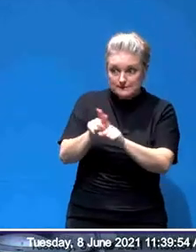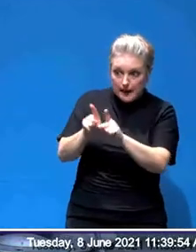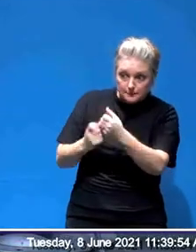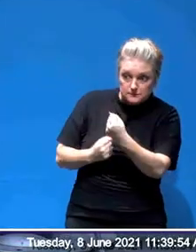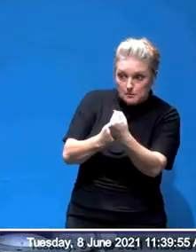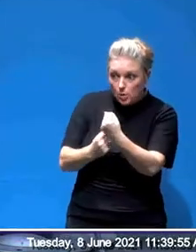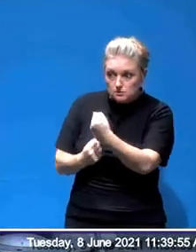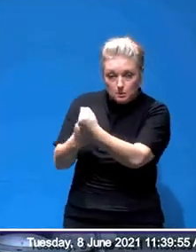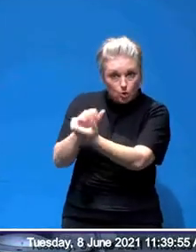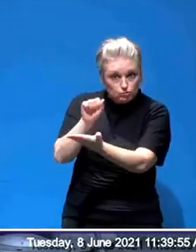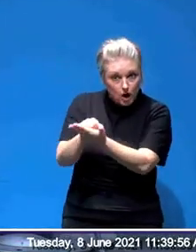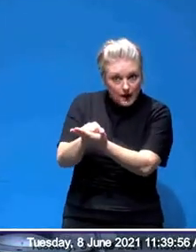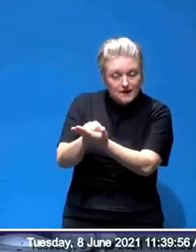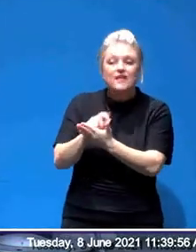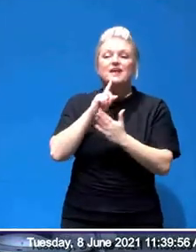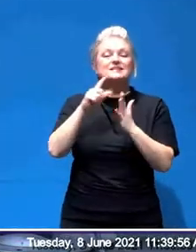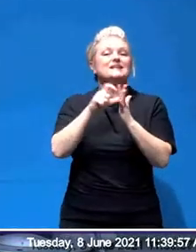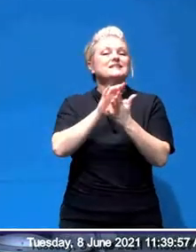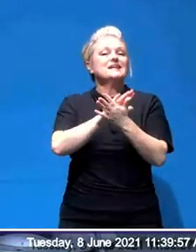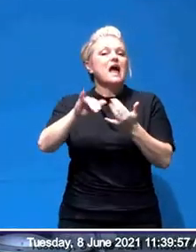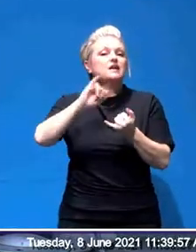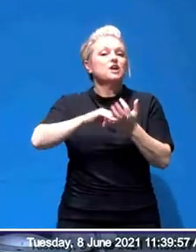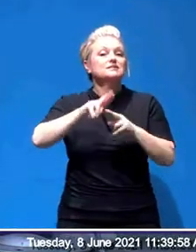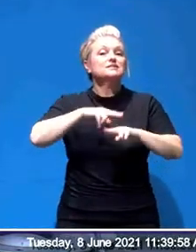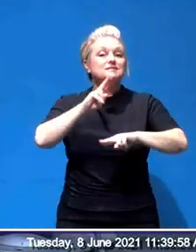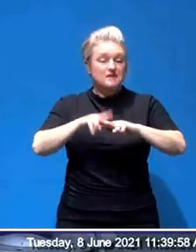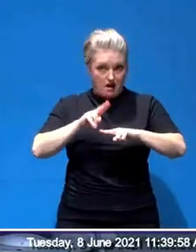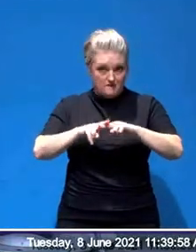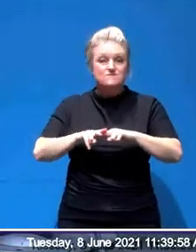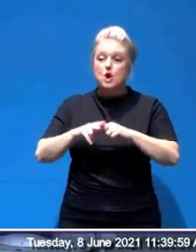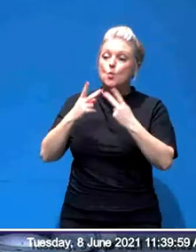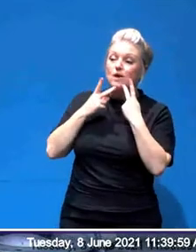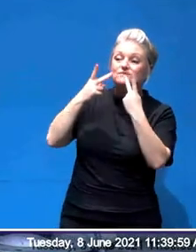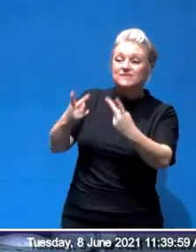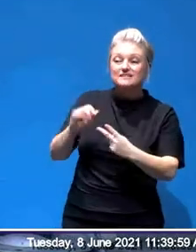support staff were deployed to Karen and Graham's home every weekend